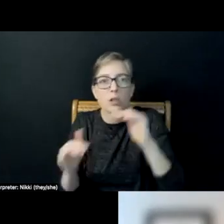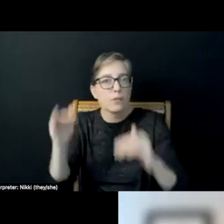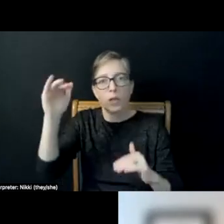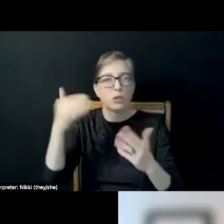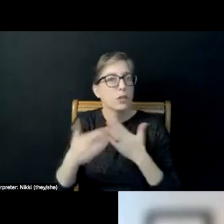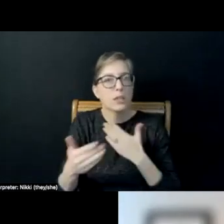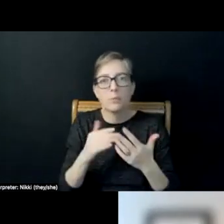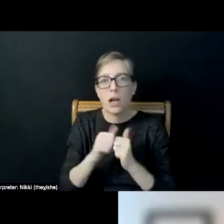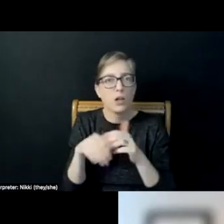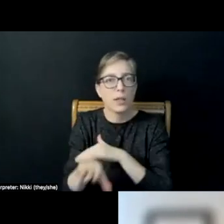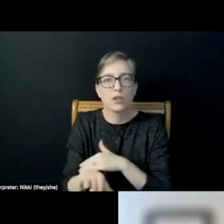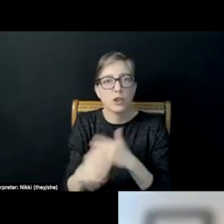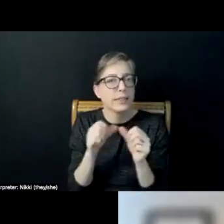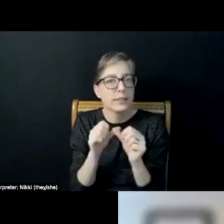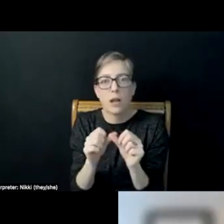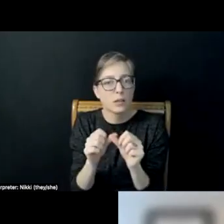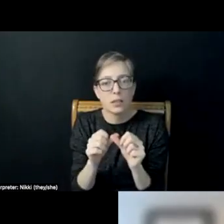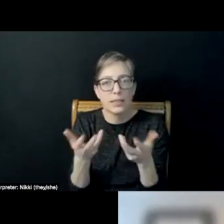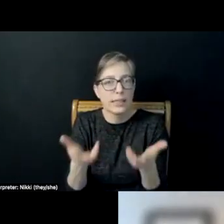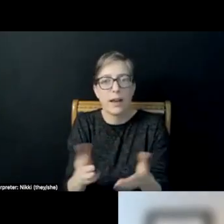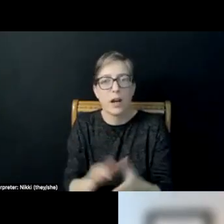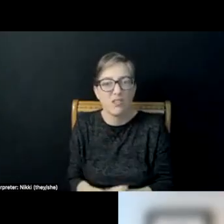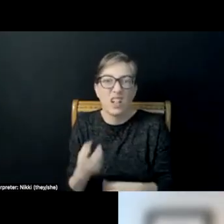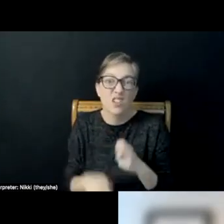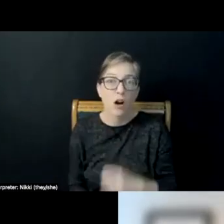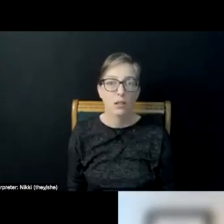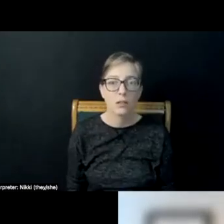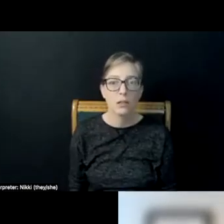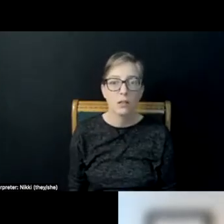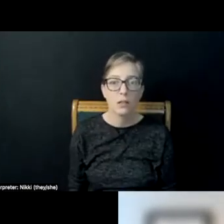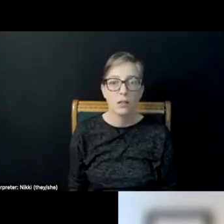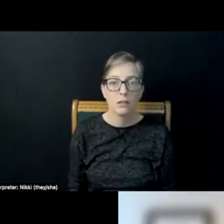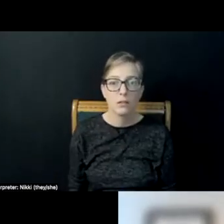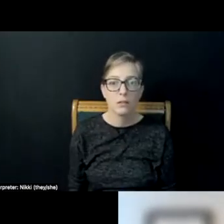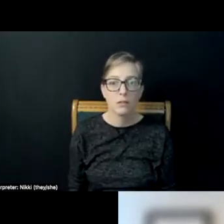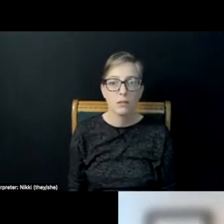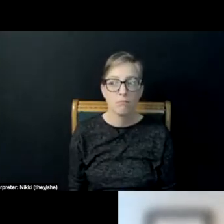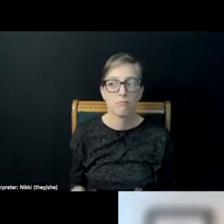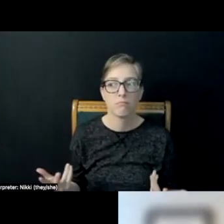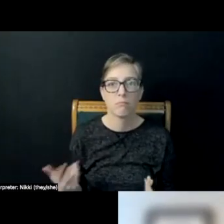is present and it is hard. People are being judged. You're being judged for how you behave. How do you behave under stress?